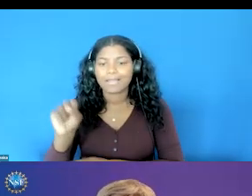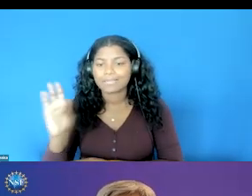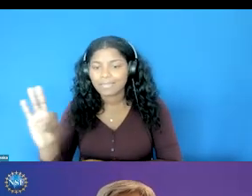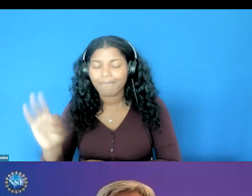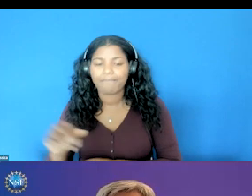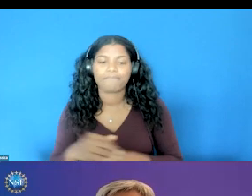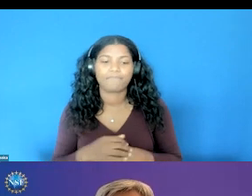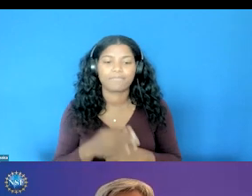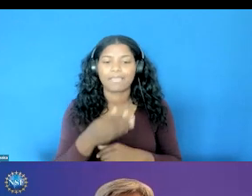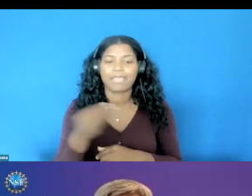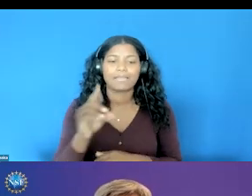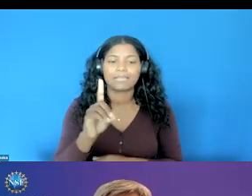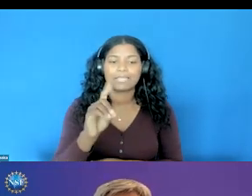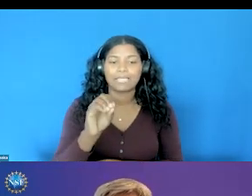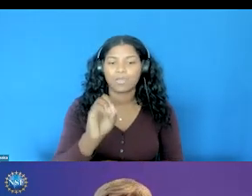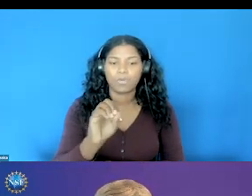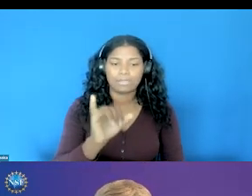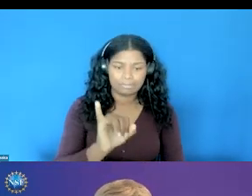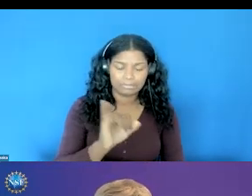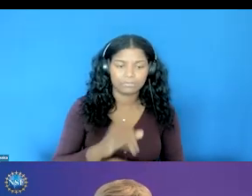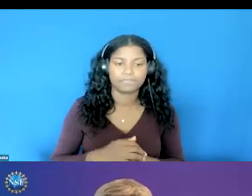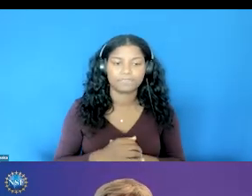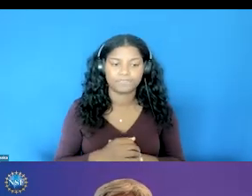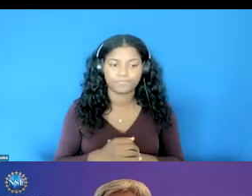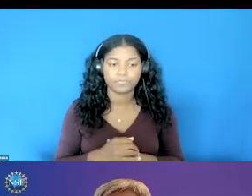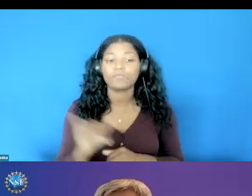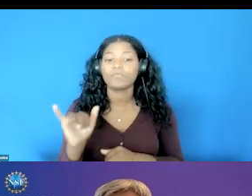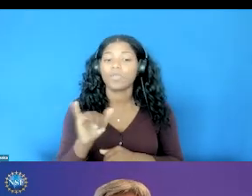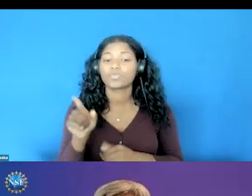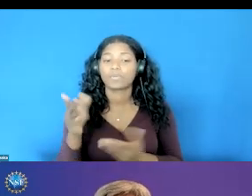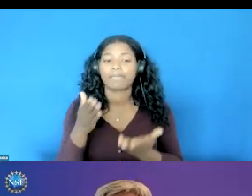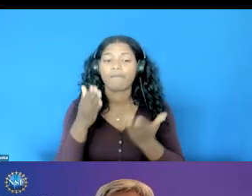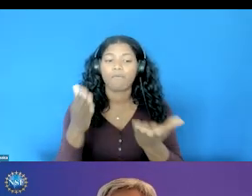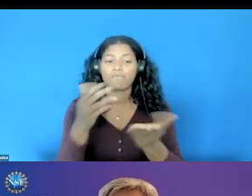MCB also offers the transitions program, which supports mid-career faculty